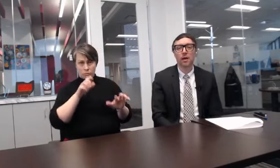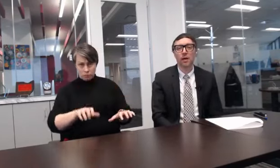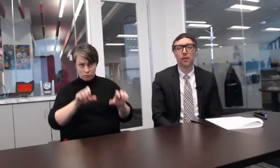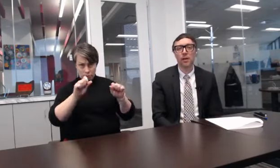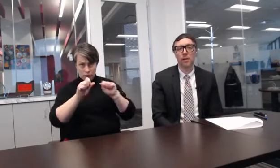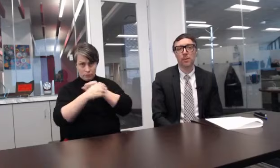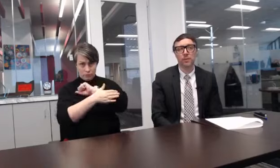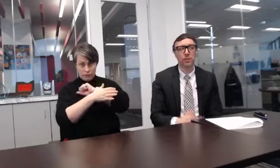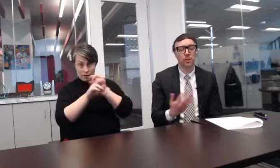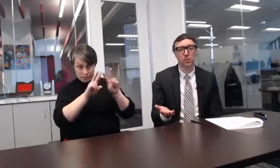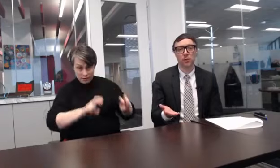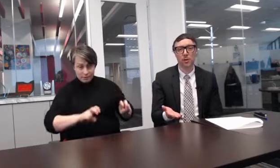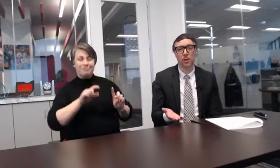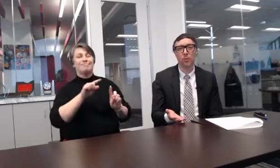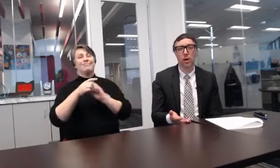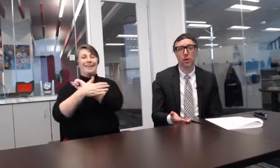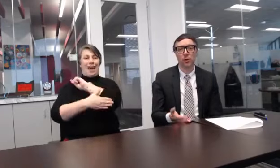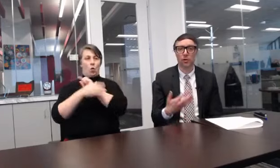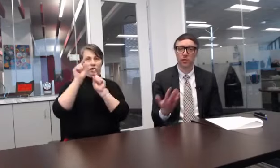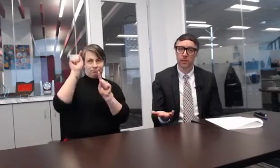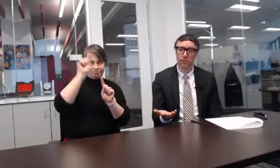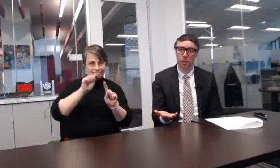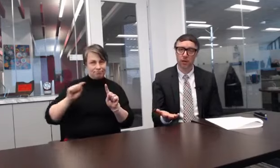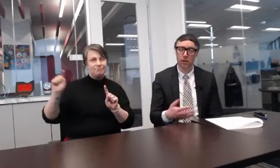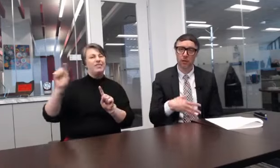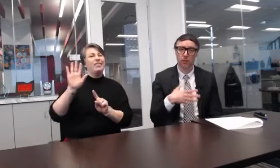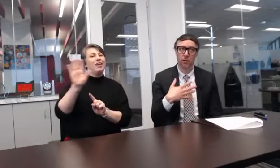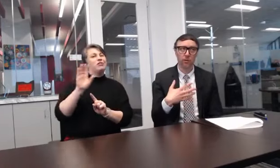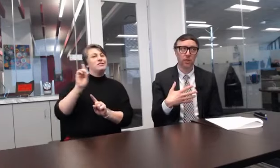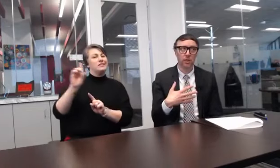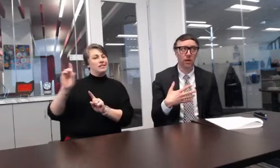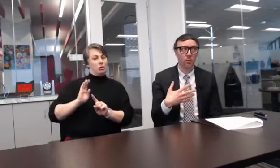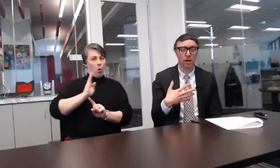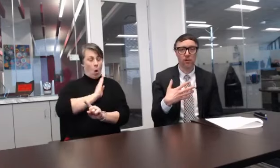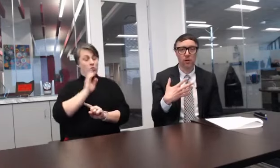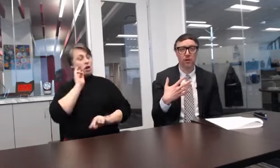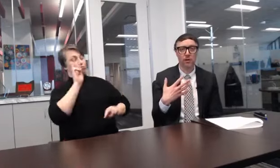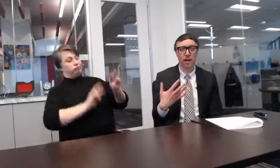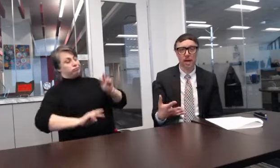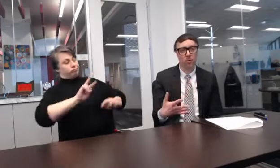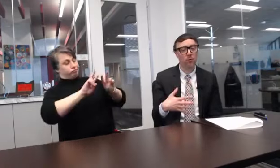And they basically determine what your needs are and whether you need a waiver now